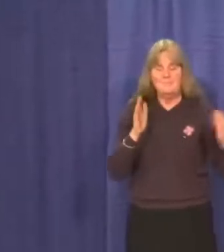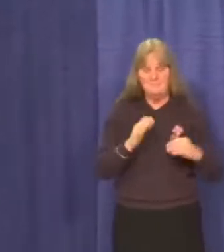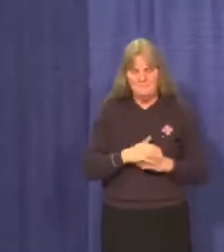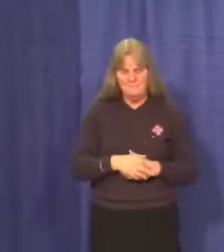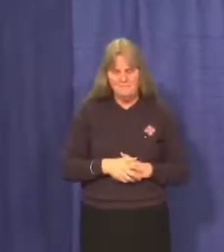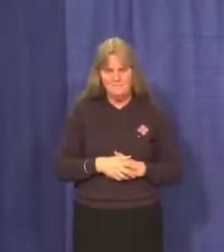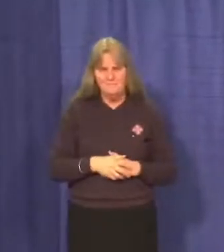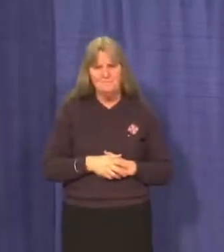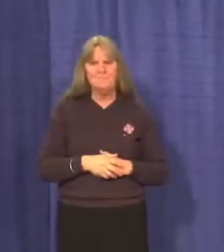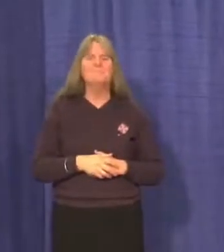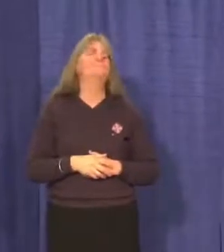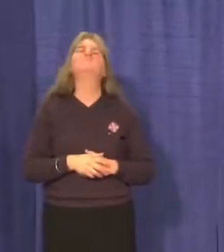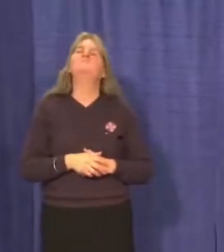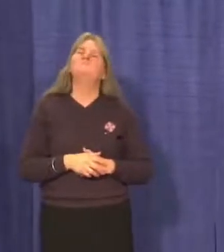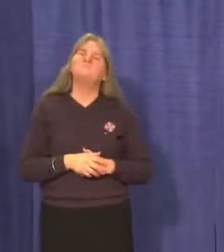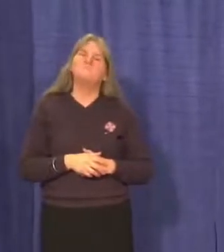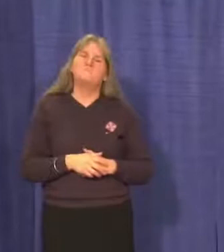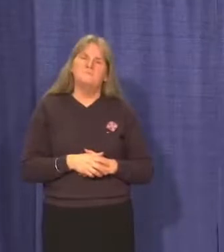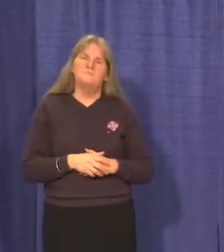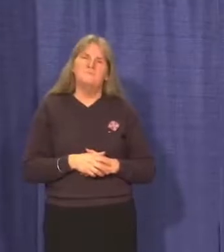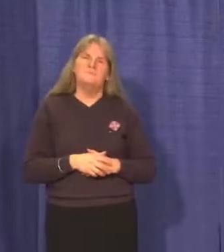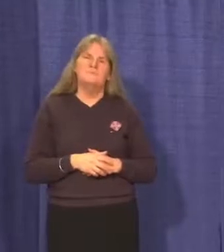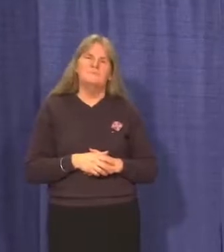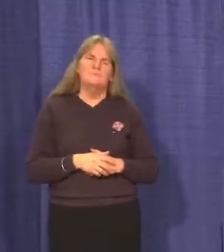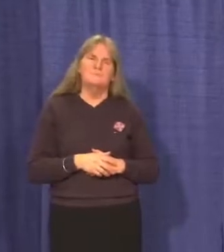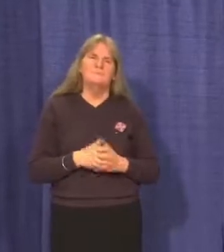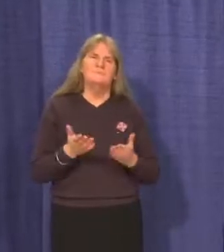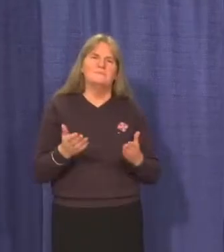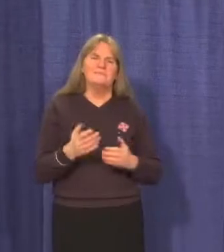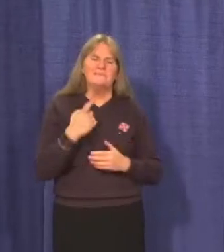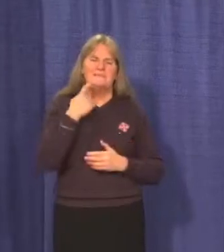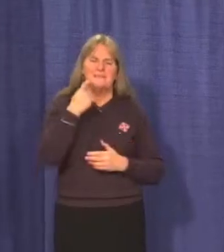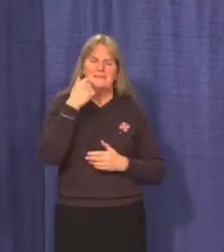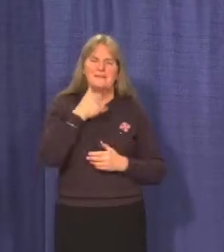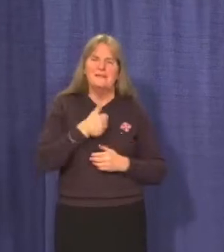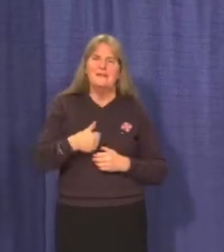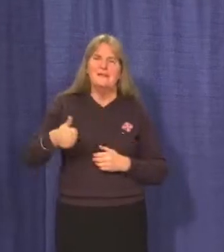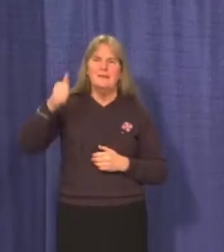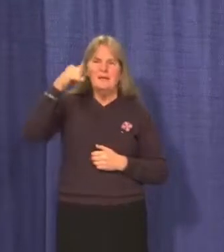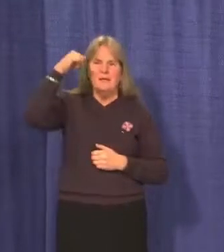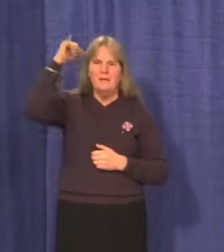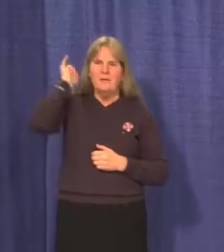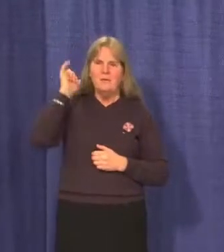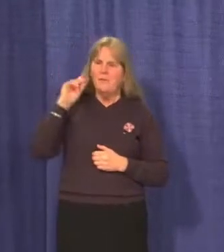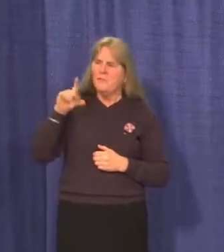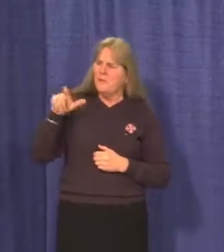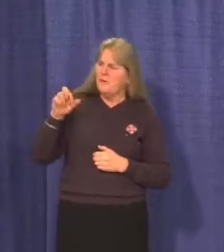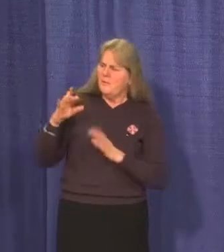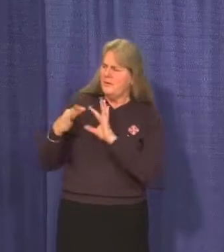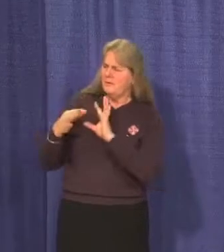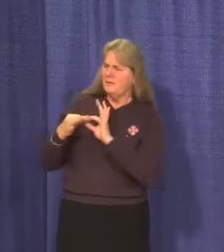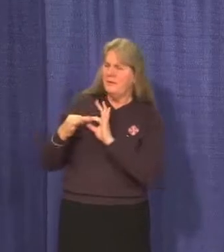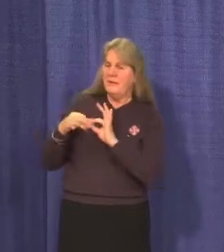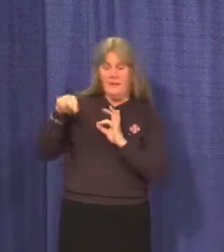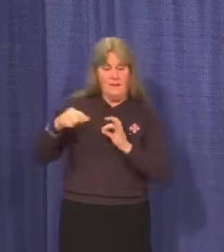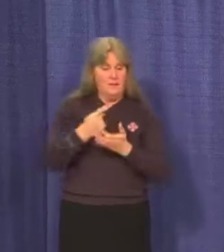Good afternoon, Bonjour. Like the premier, I want to first acknowledge how difficult